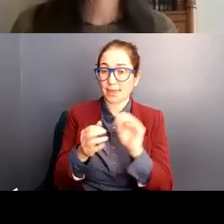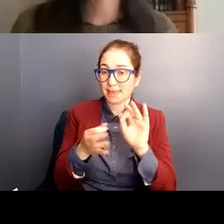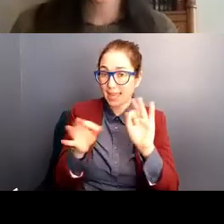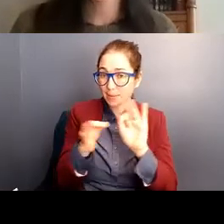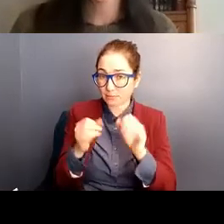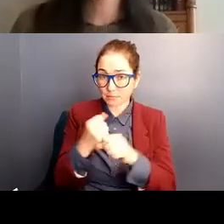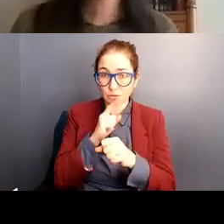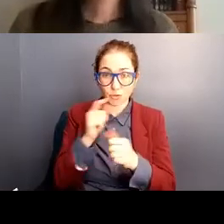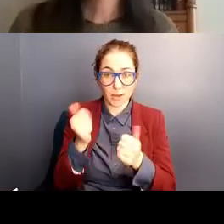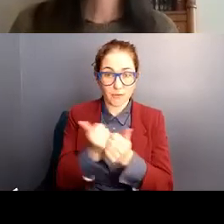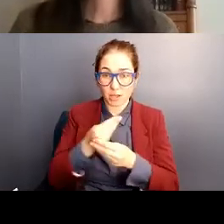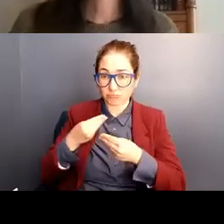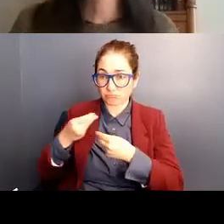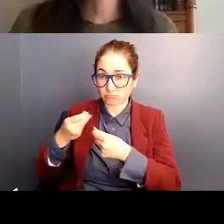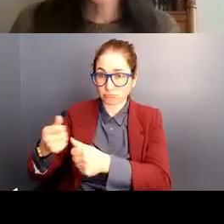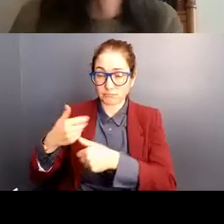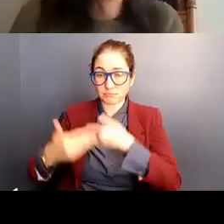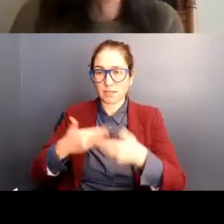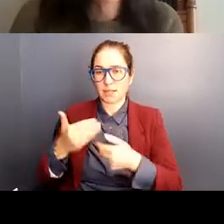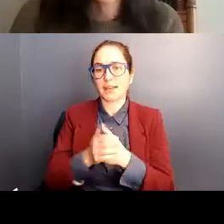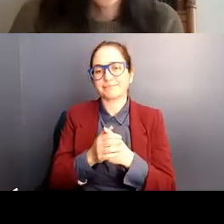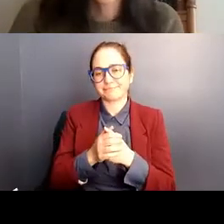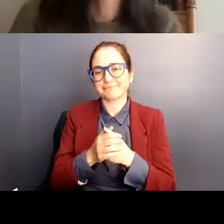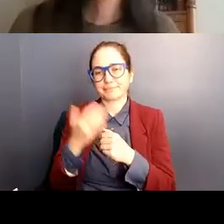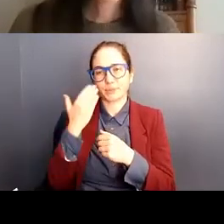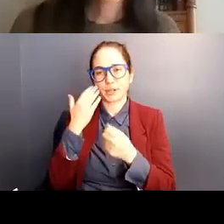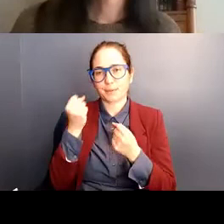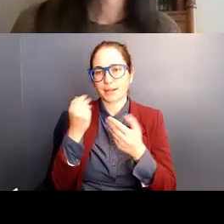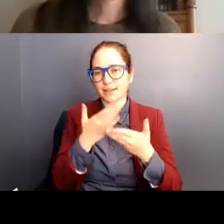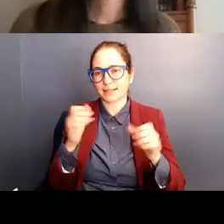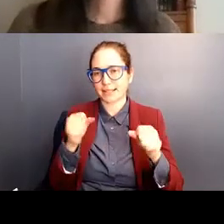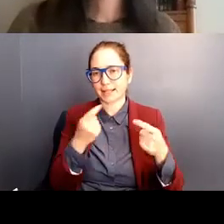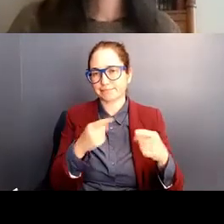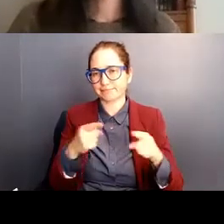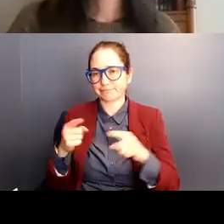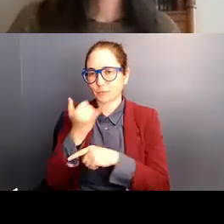smoothly. We know lots of things can go wrong. And we also want